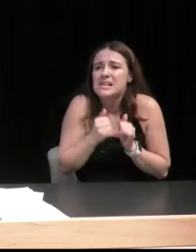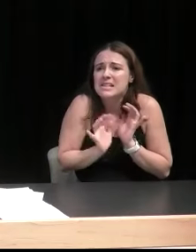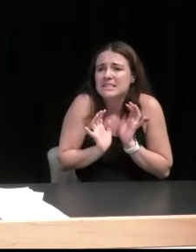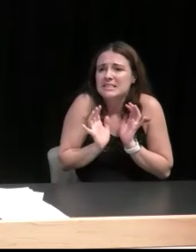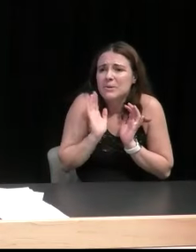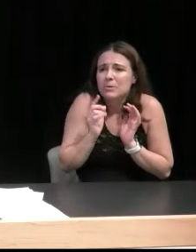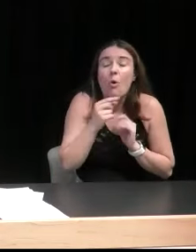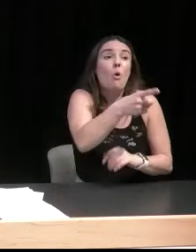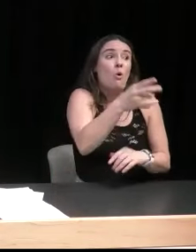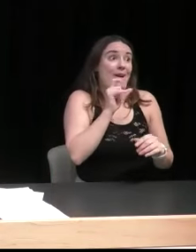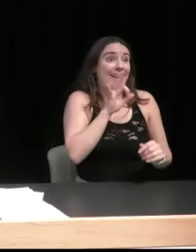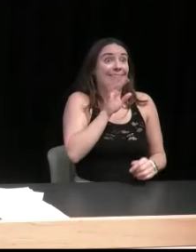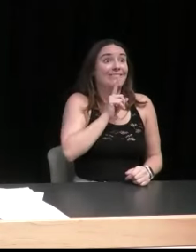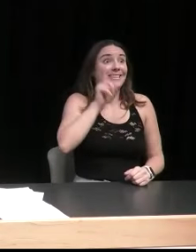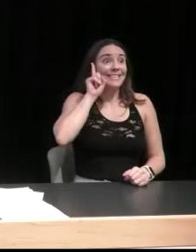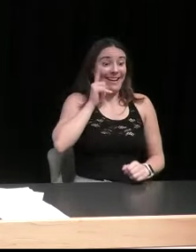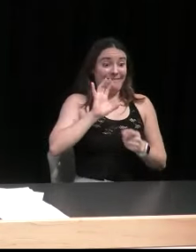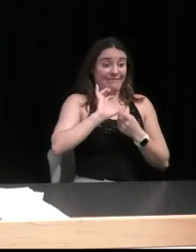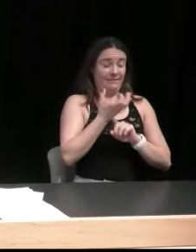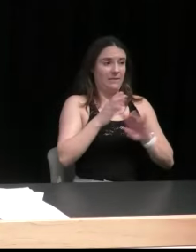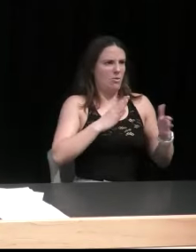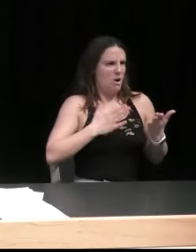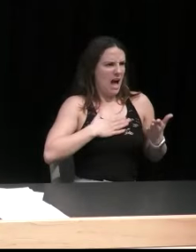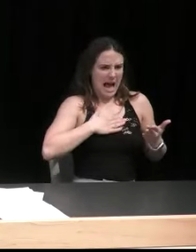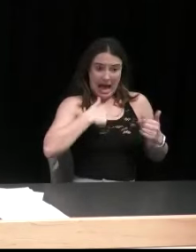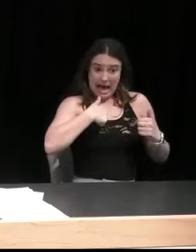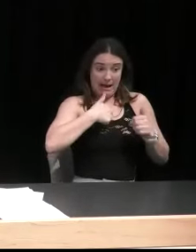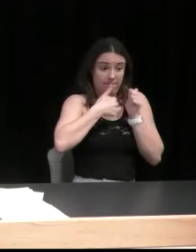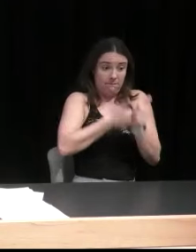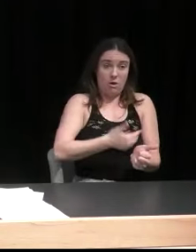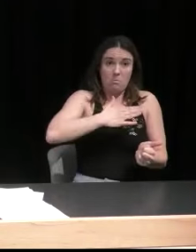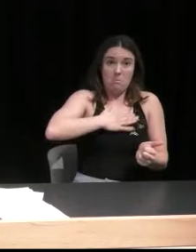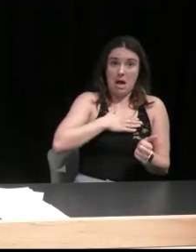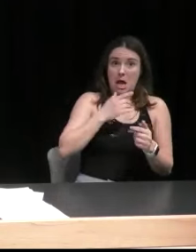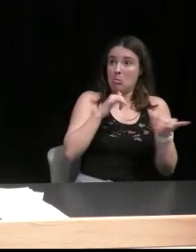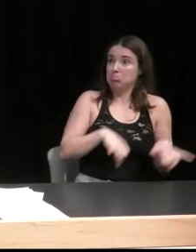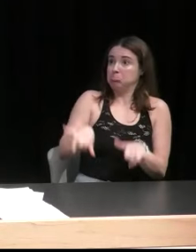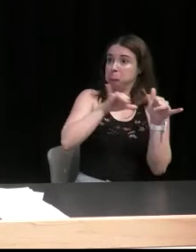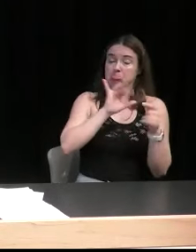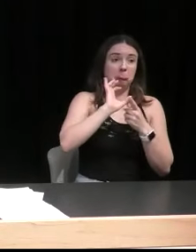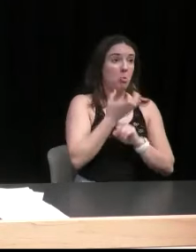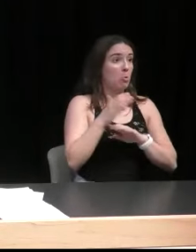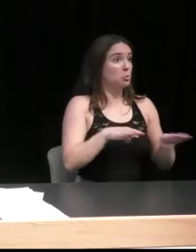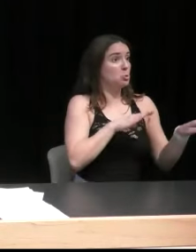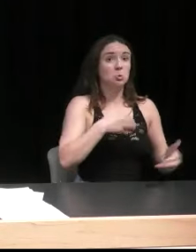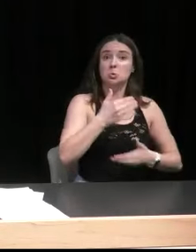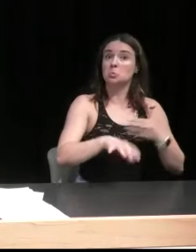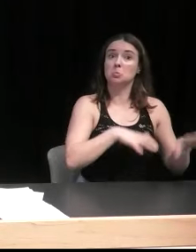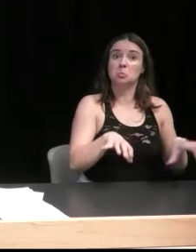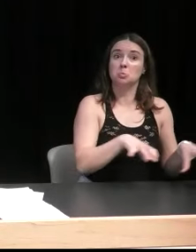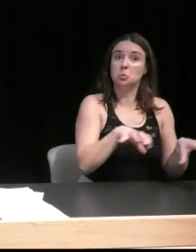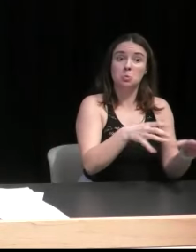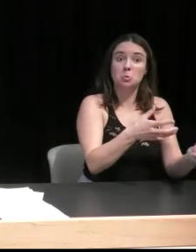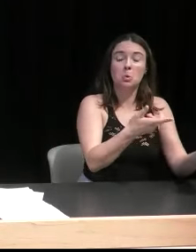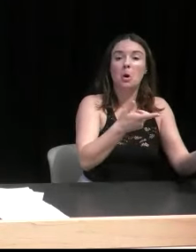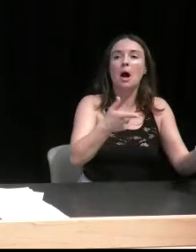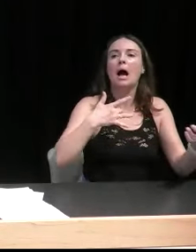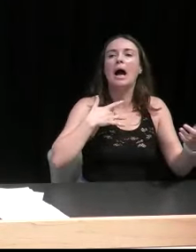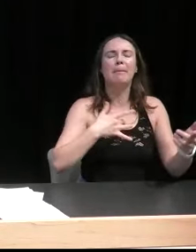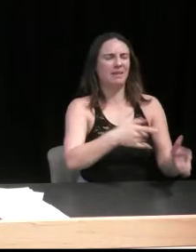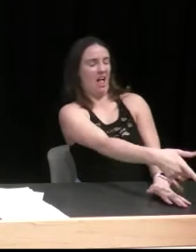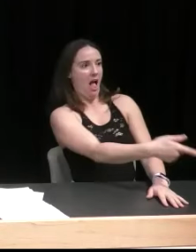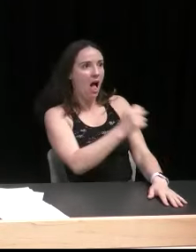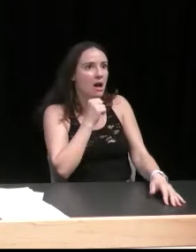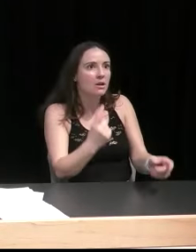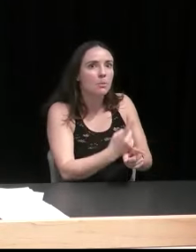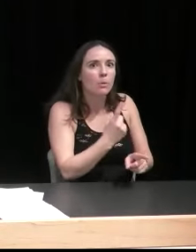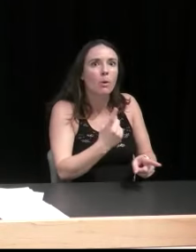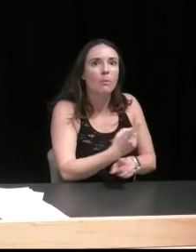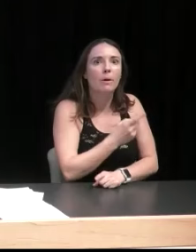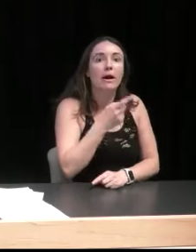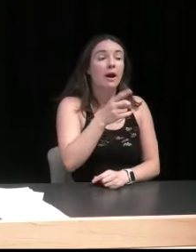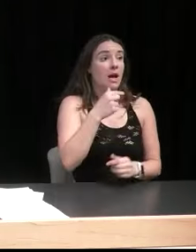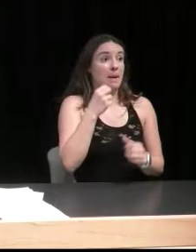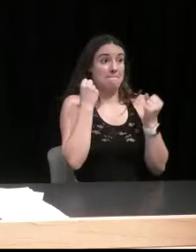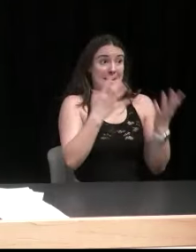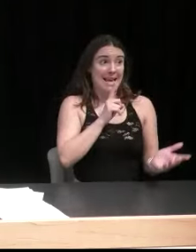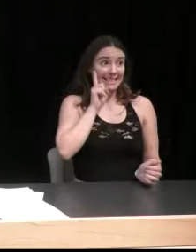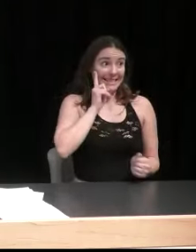inferior if I am a deaf person and I follow my cultural norms I am told that that is